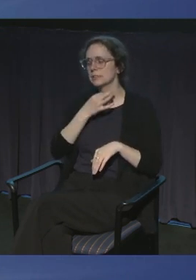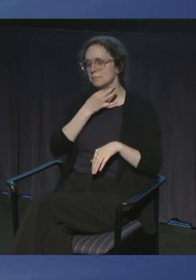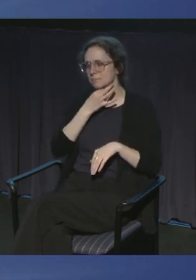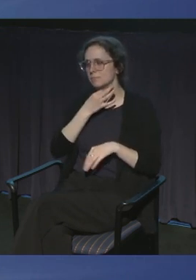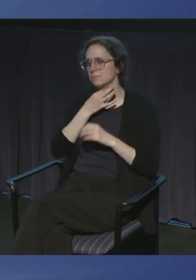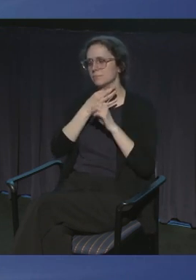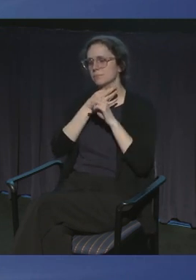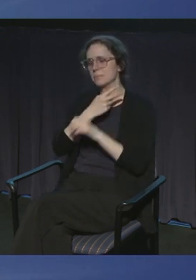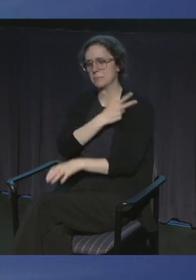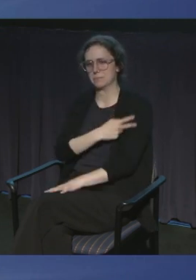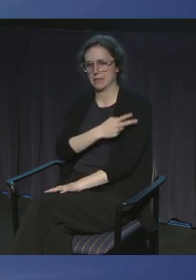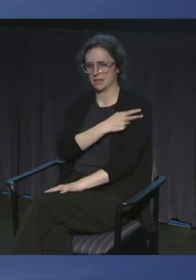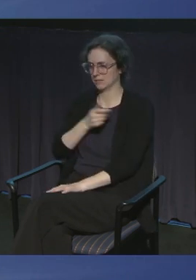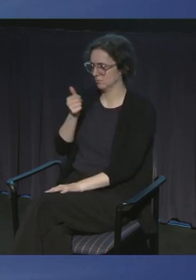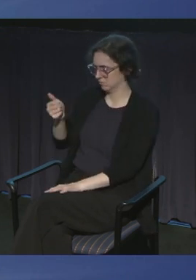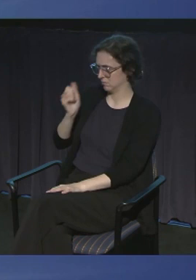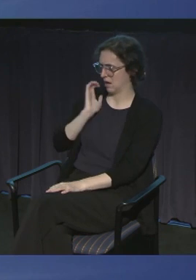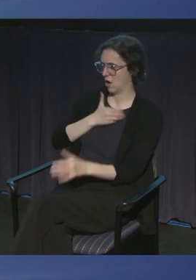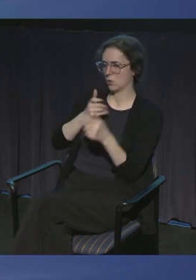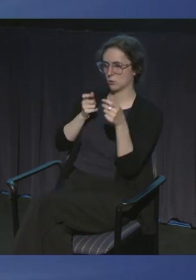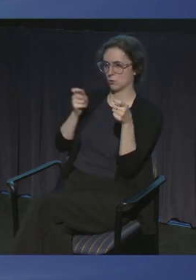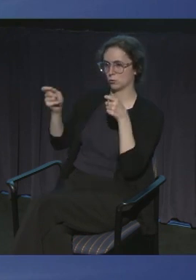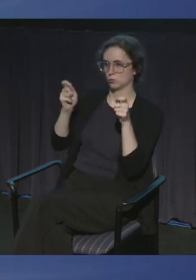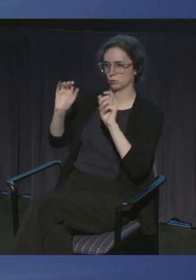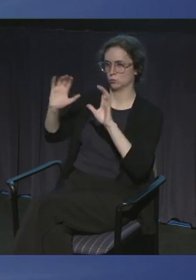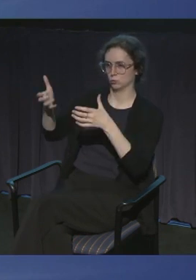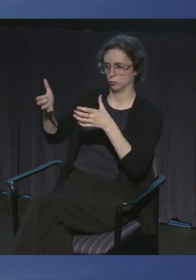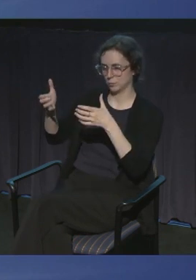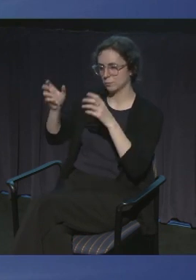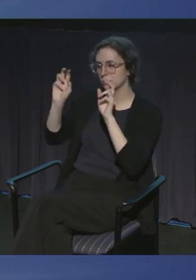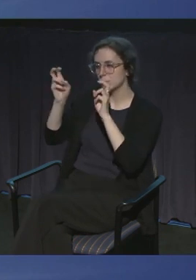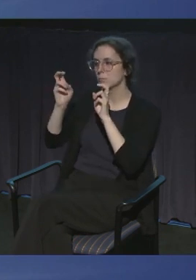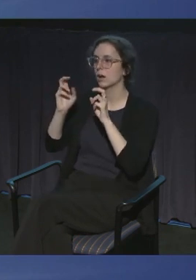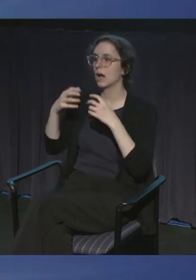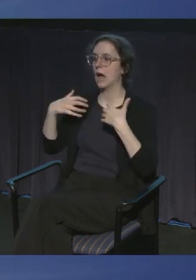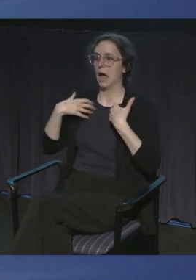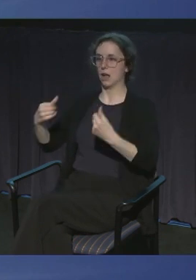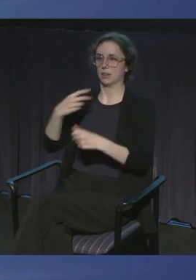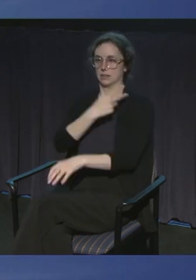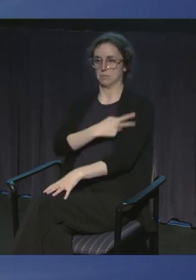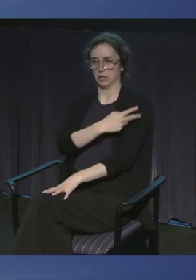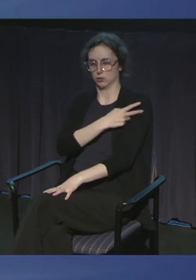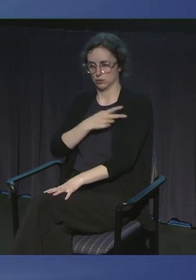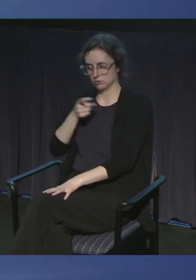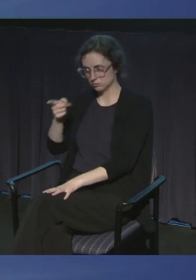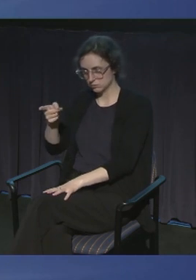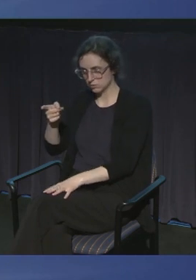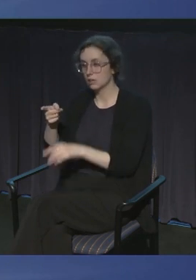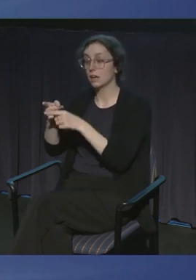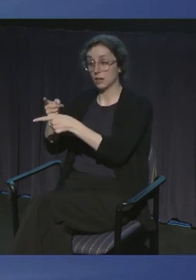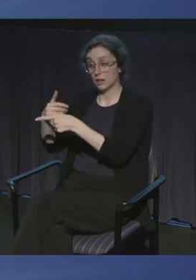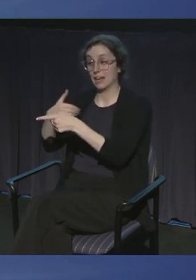INCREASE. I WANT TO KNOW IN PATIENTS, OUR CONTROL, A HEALTHY CONTROLS BUT HAVE A HEALTHY LUNG DISEASE VERSUS